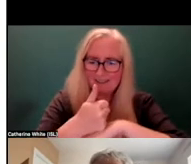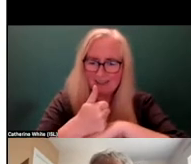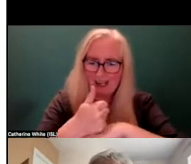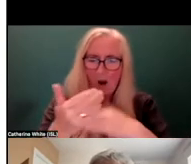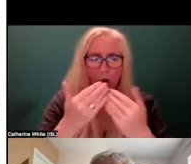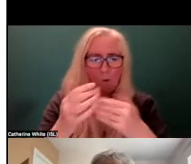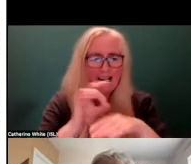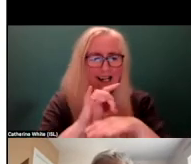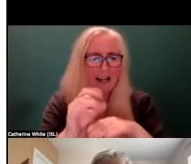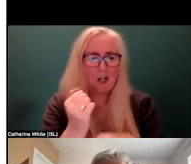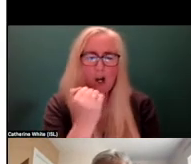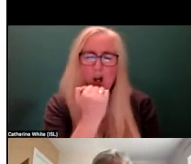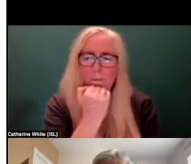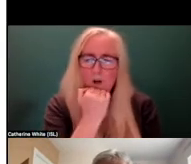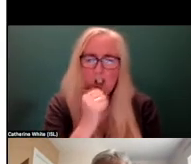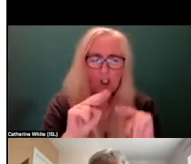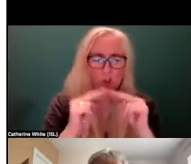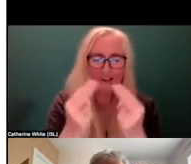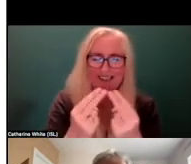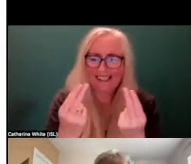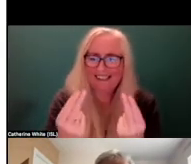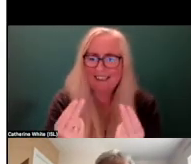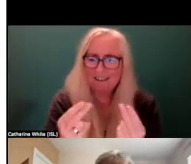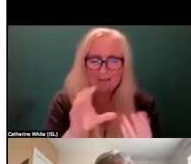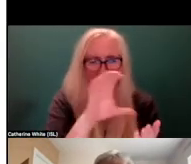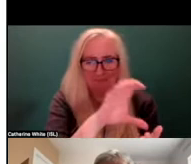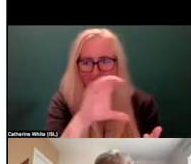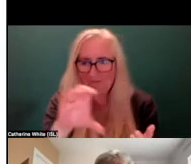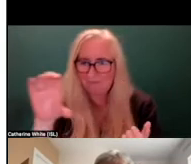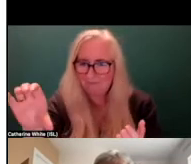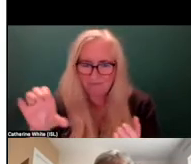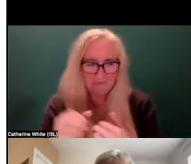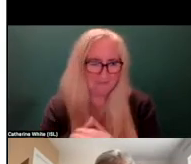there are issues around what are the kinds of numbers of units that we would have in these places.